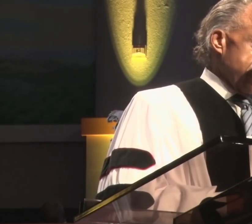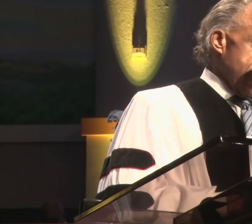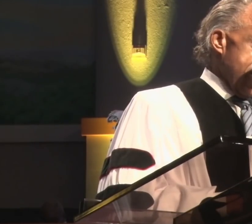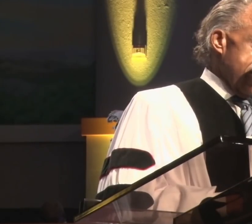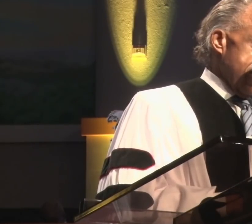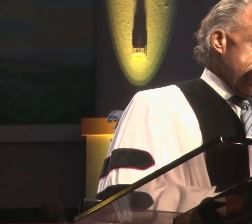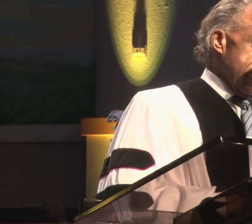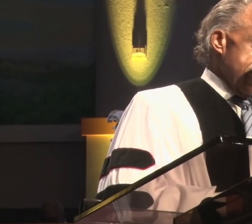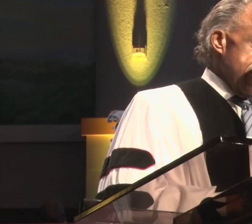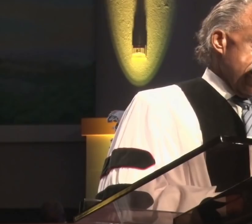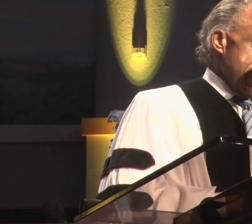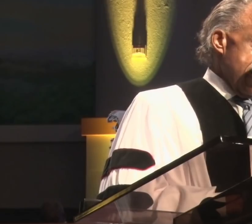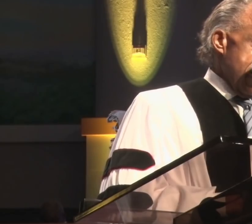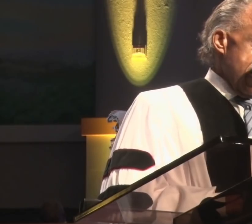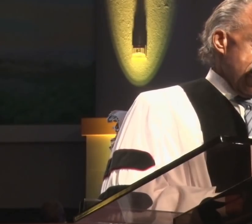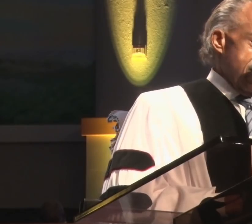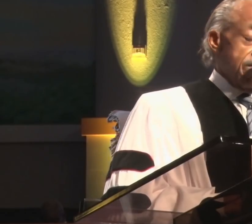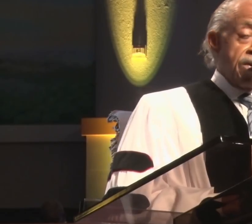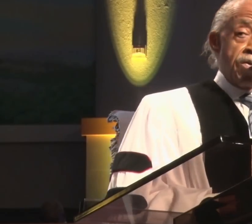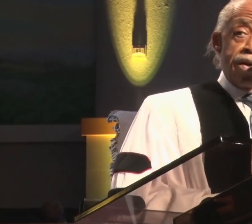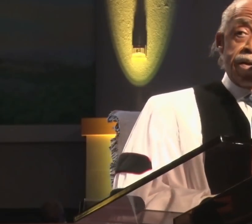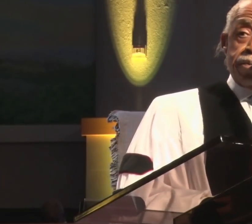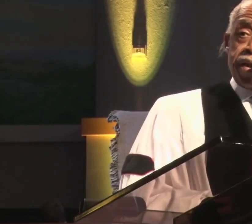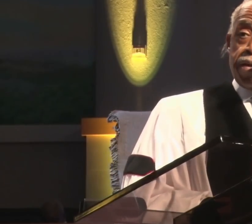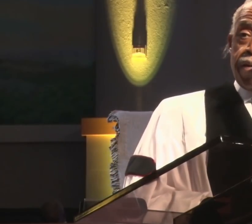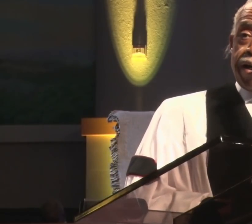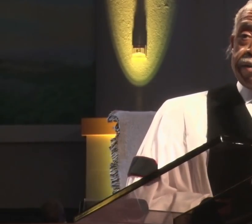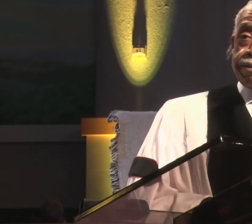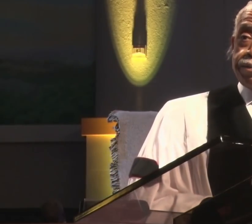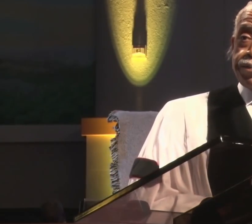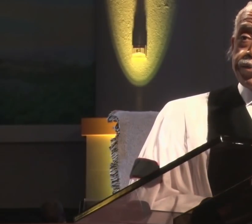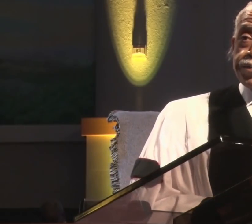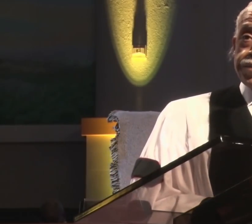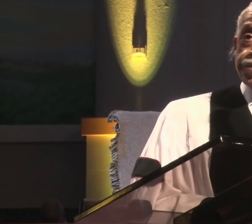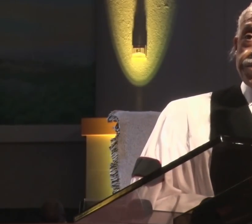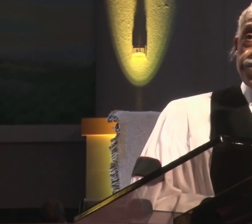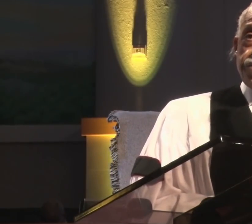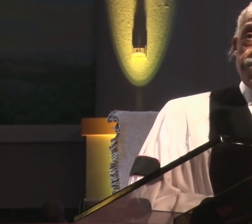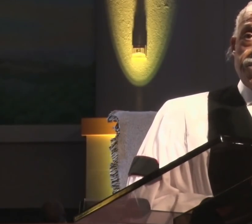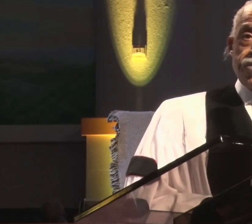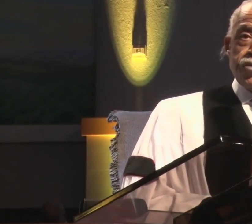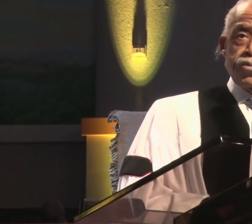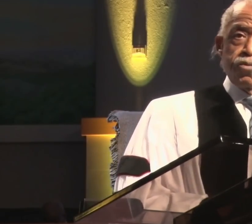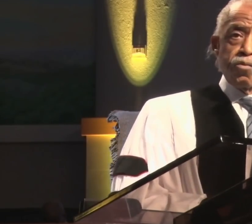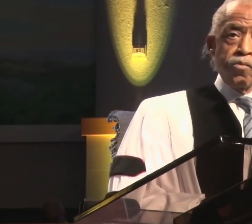SO WE HAD SOME LIGHT MOMENTS.